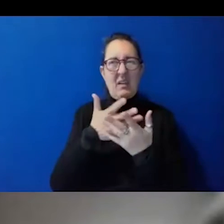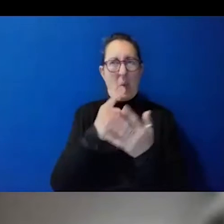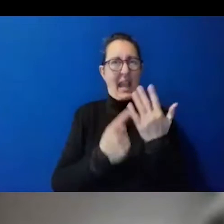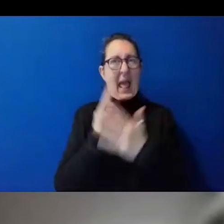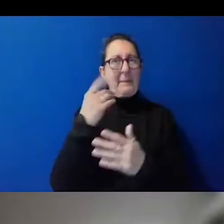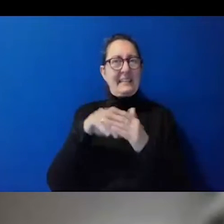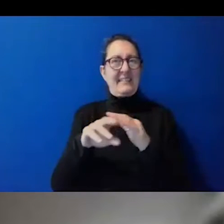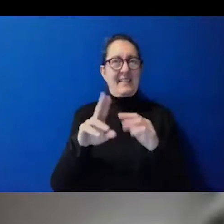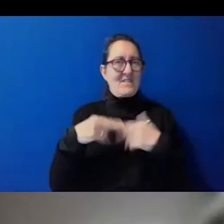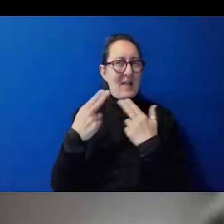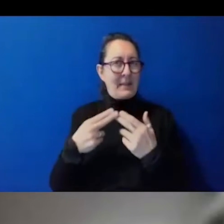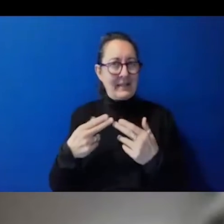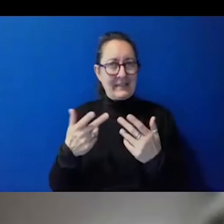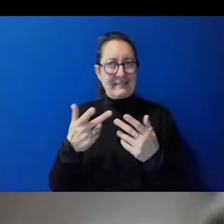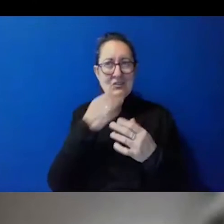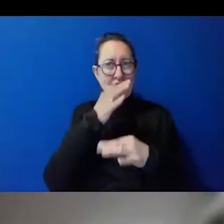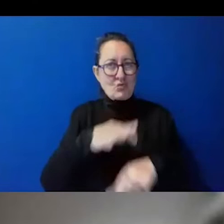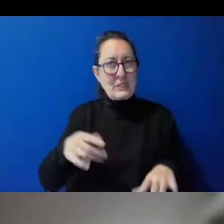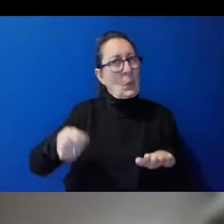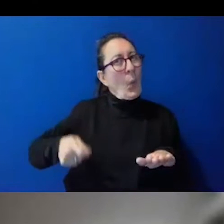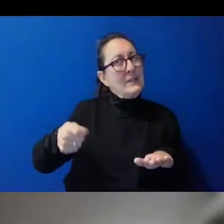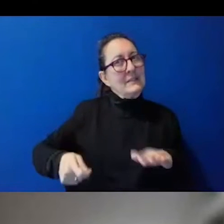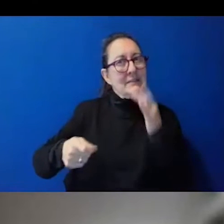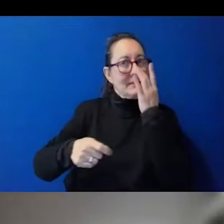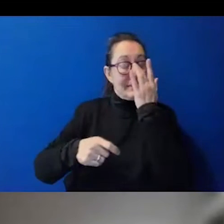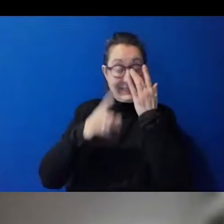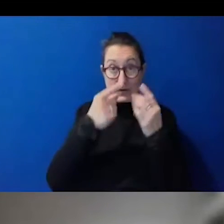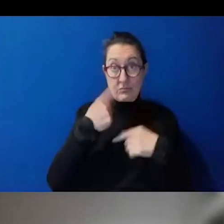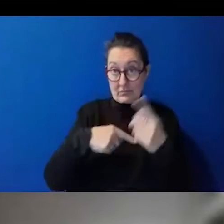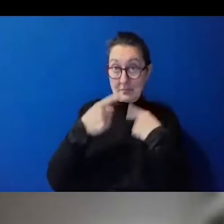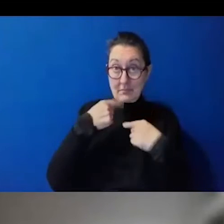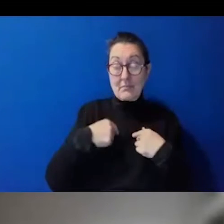might be able to touch on if there's any non-legal things you might be able to help with as well um